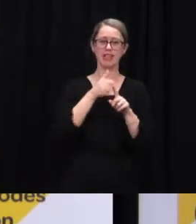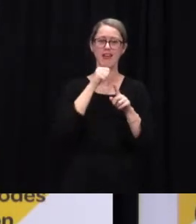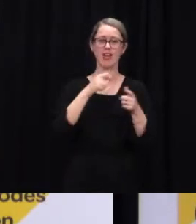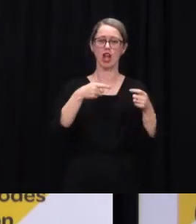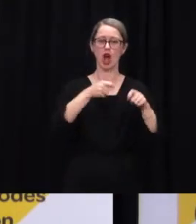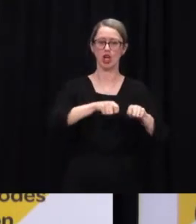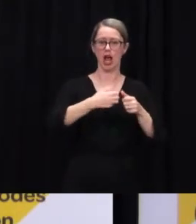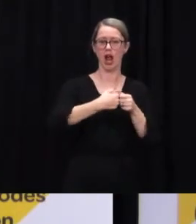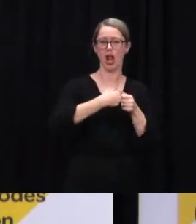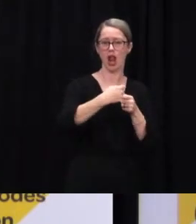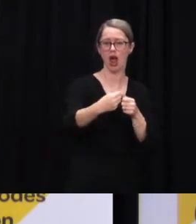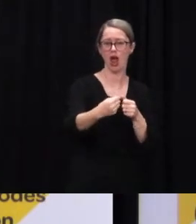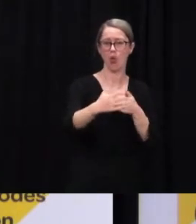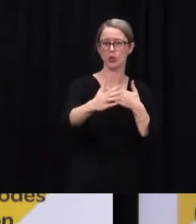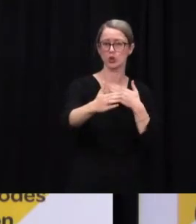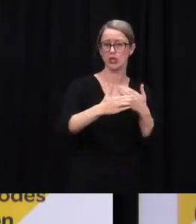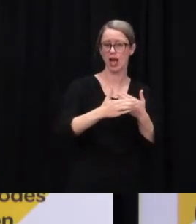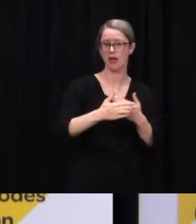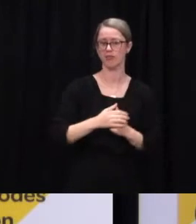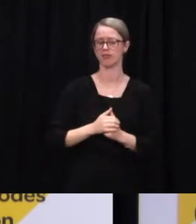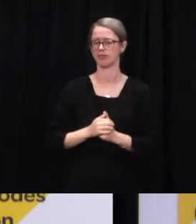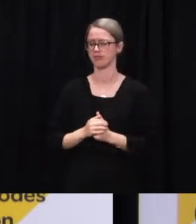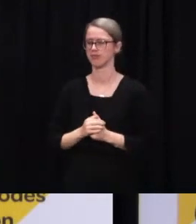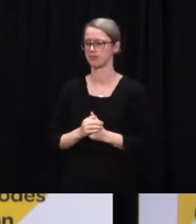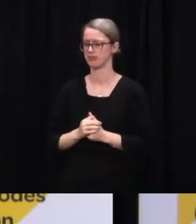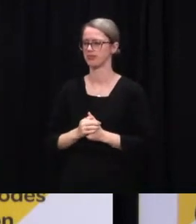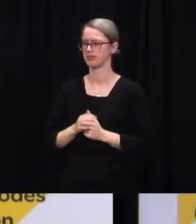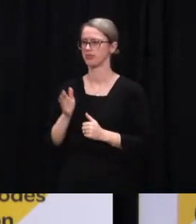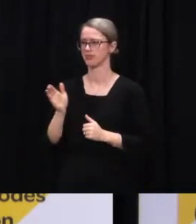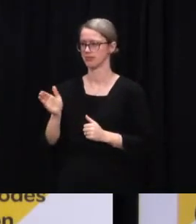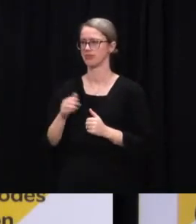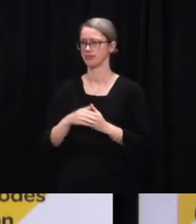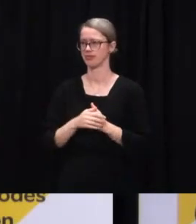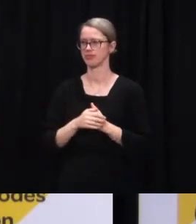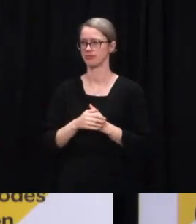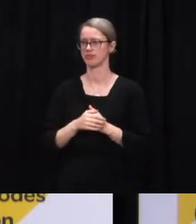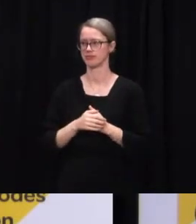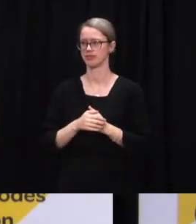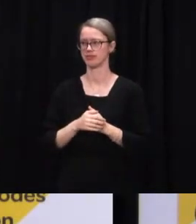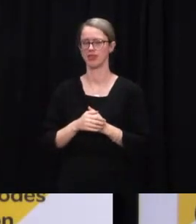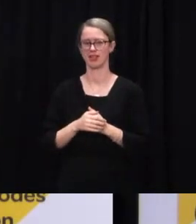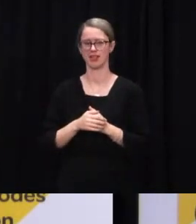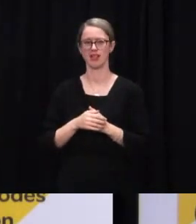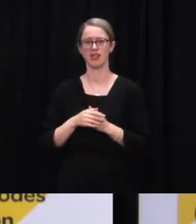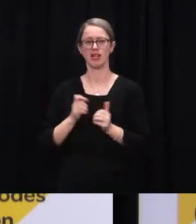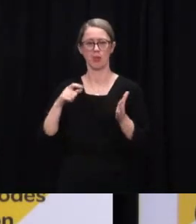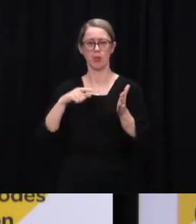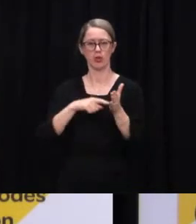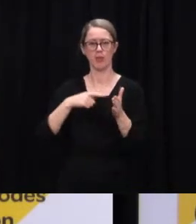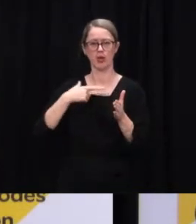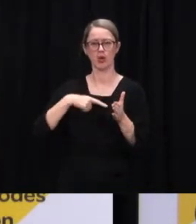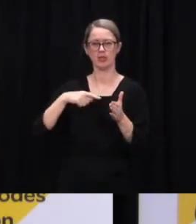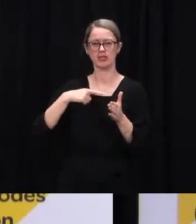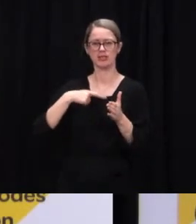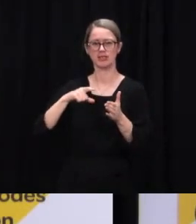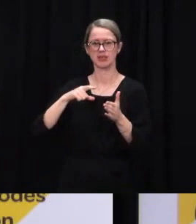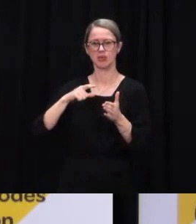occurred. >> identifying the source precisely, how much of a